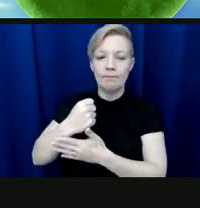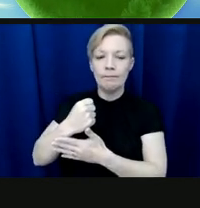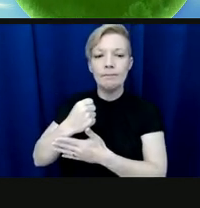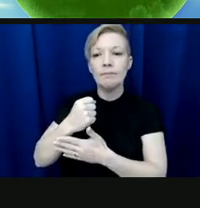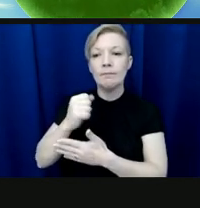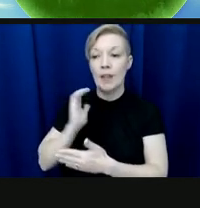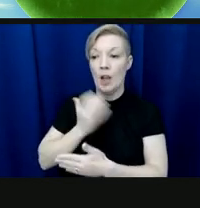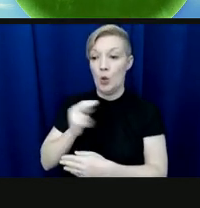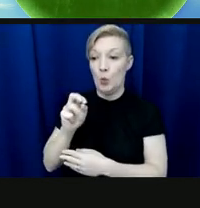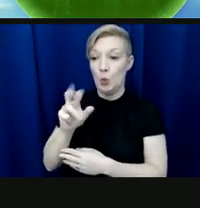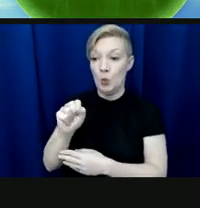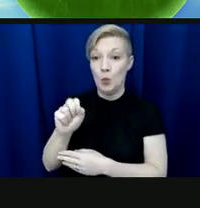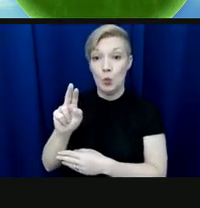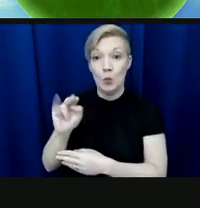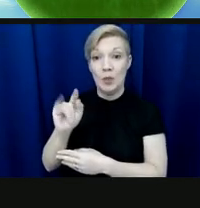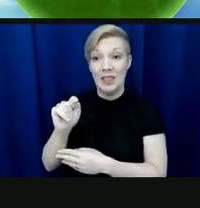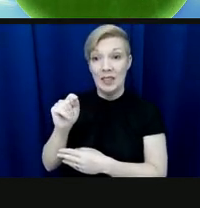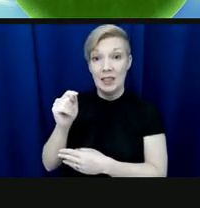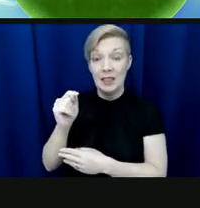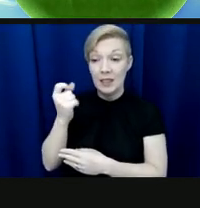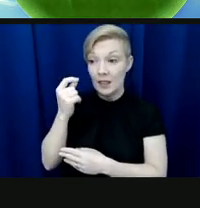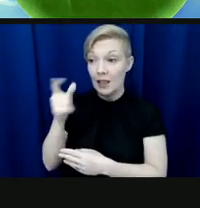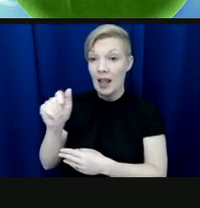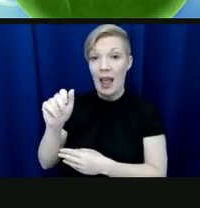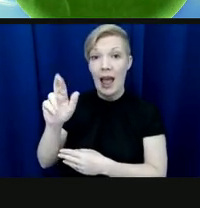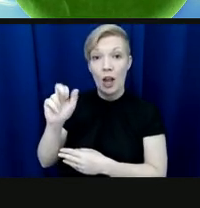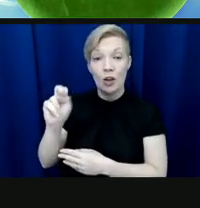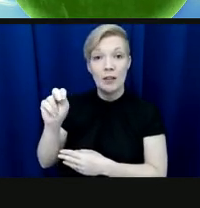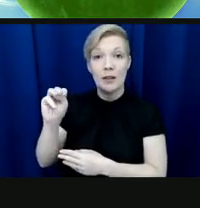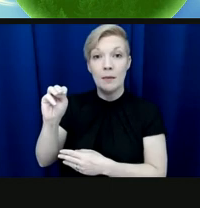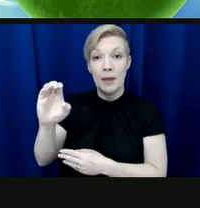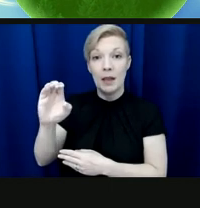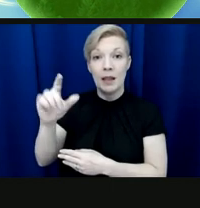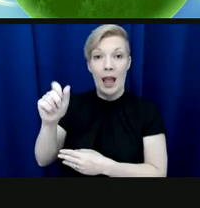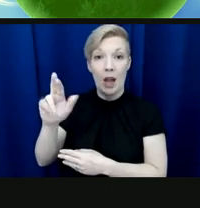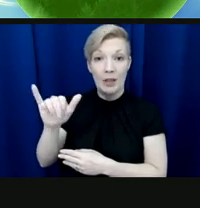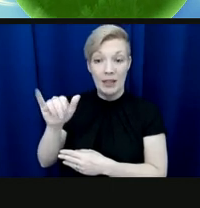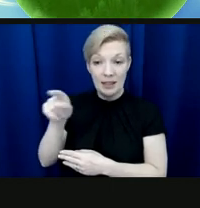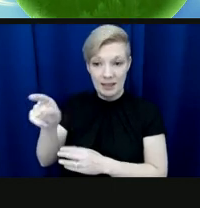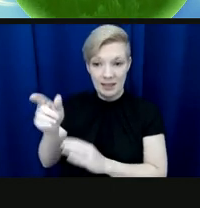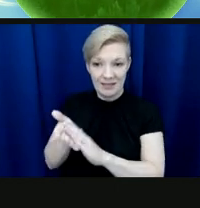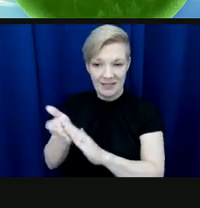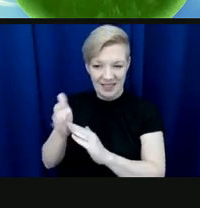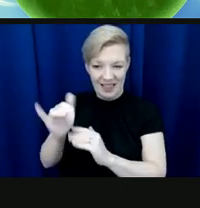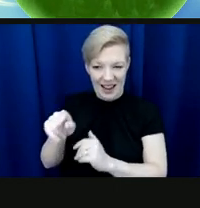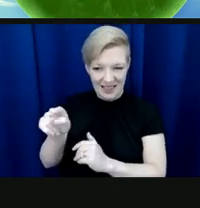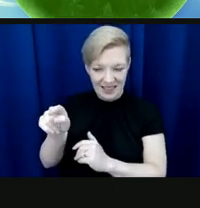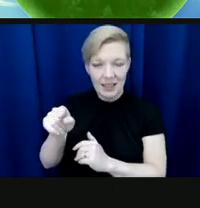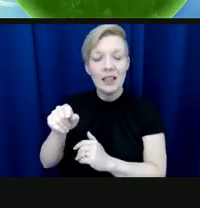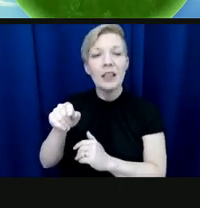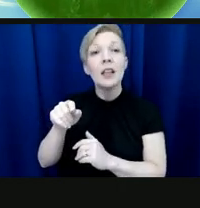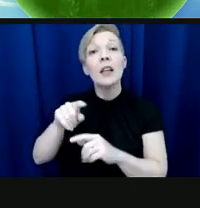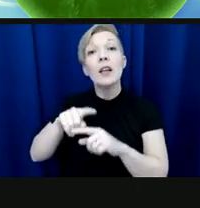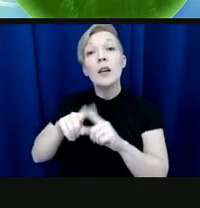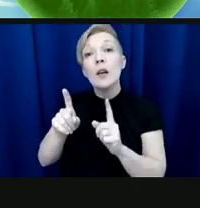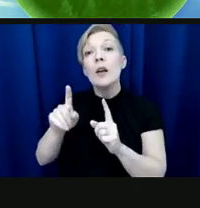which is run by Aaron McGarry right over there. You know, we started out like everybody covering weather,